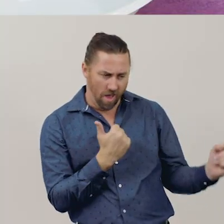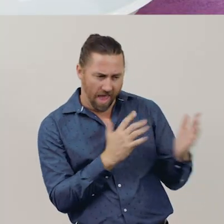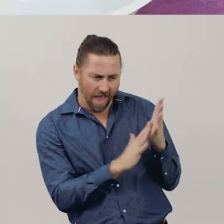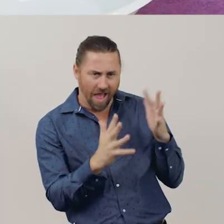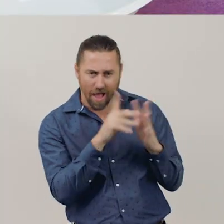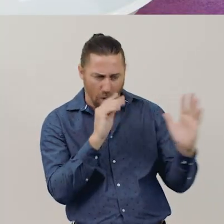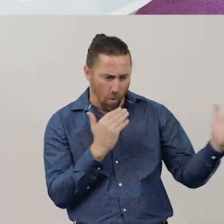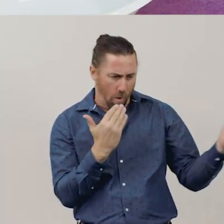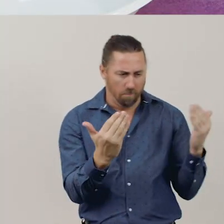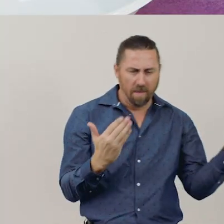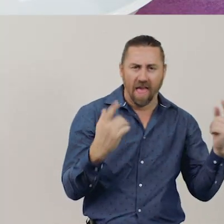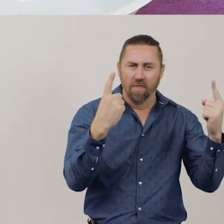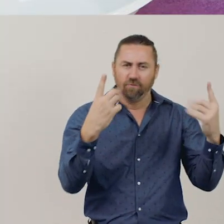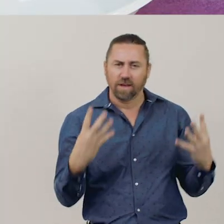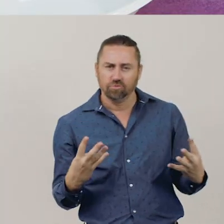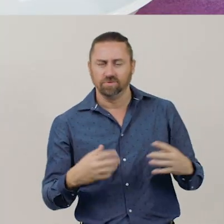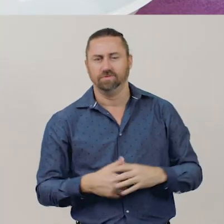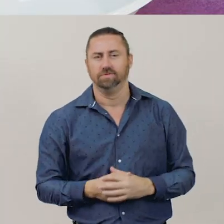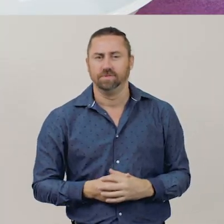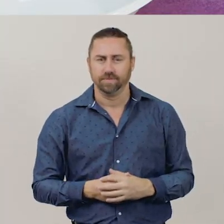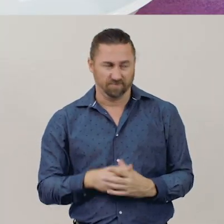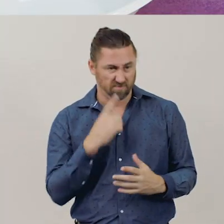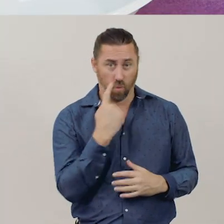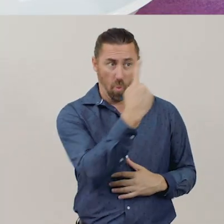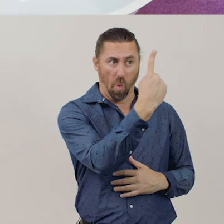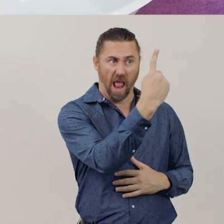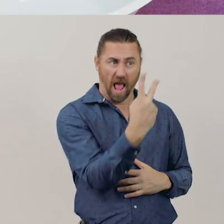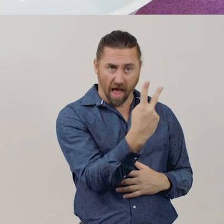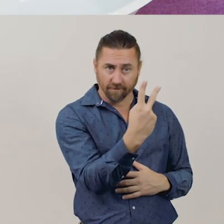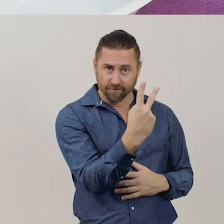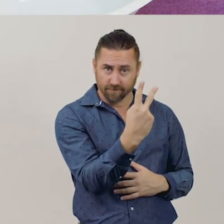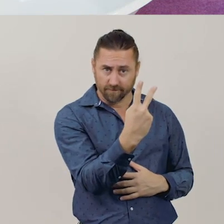I can see that one half is the largest,